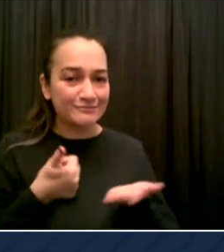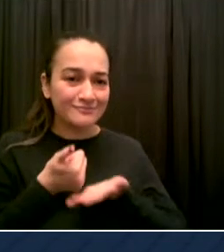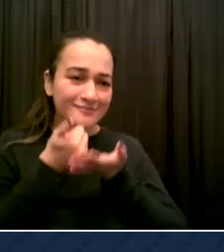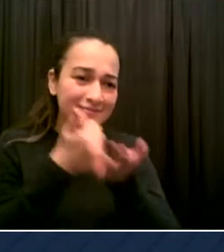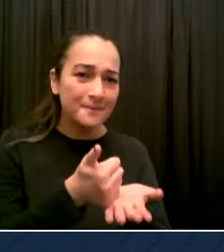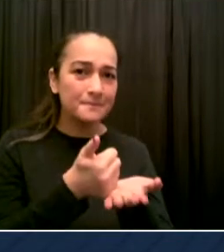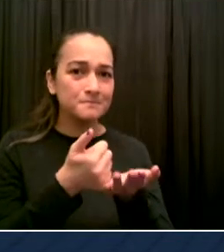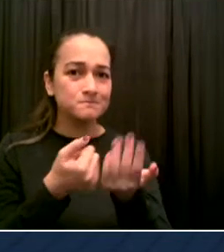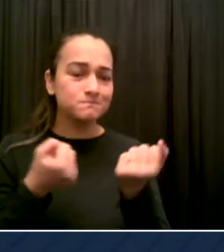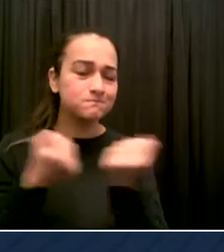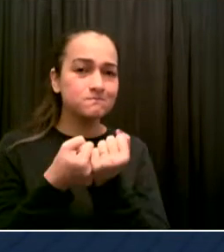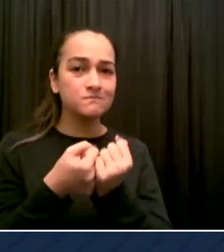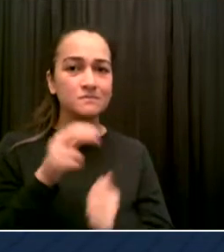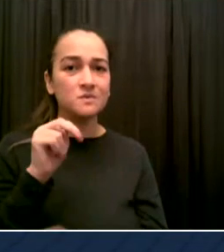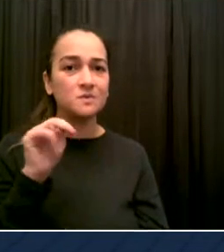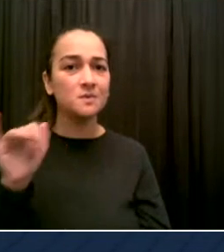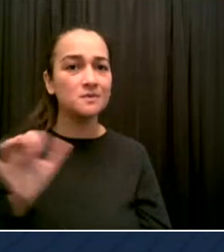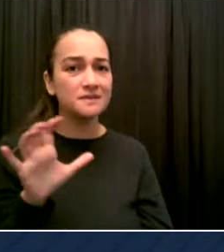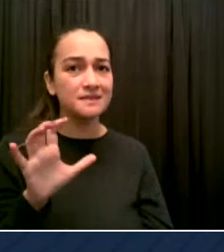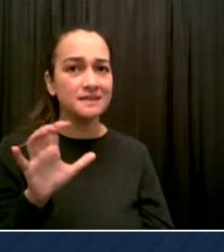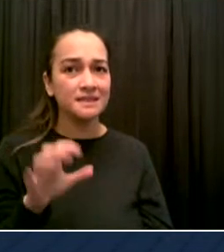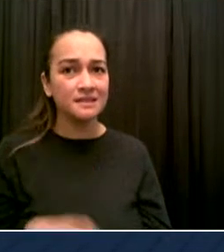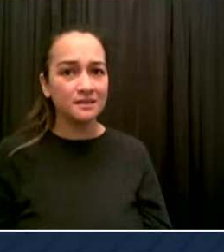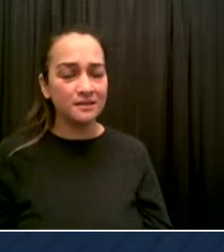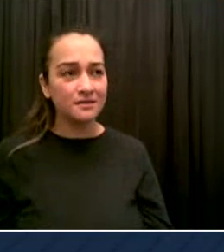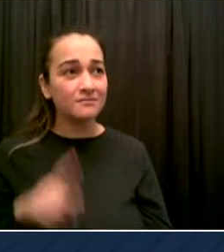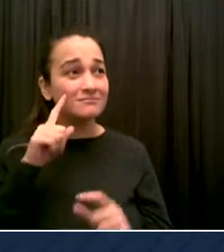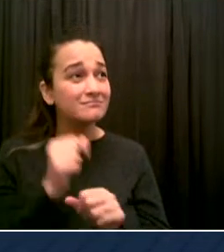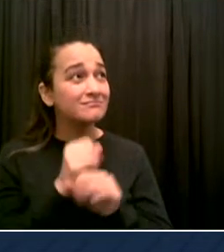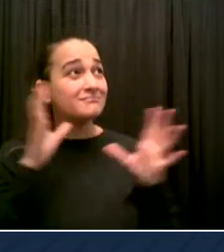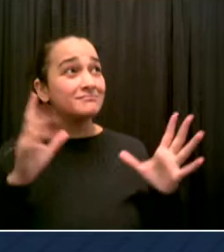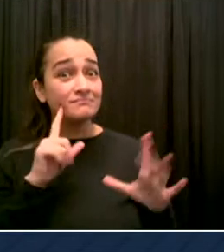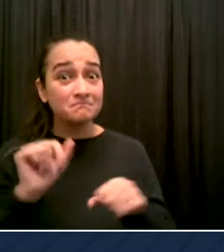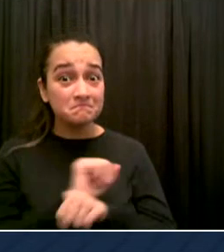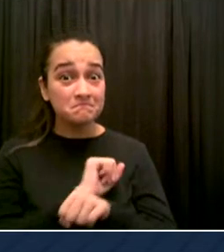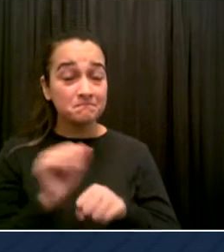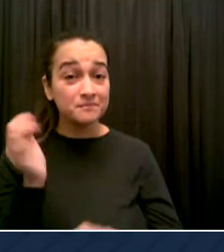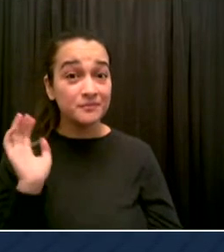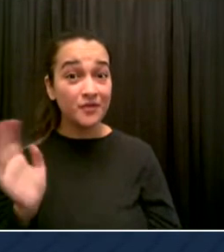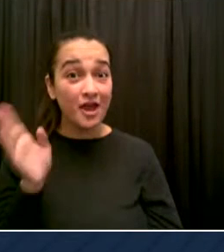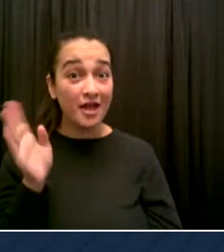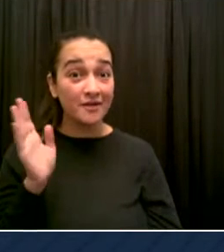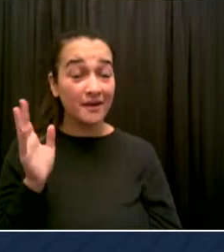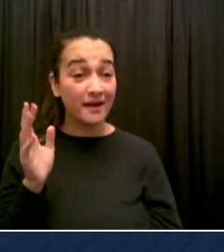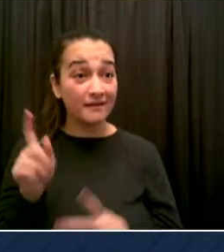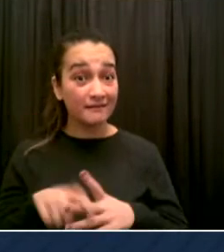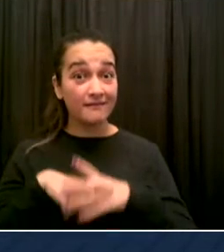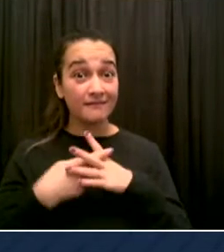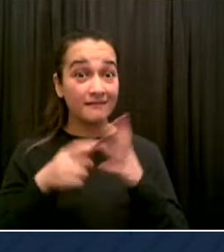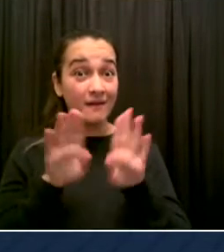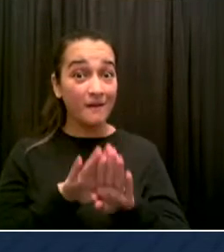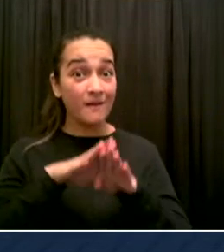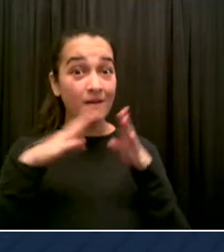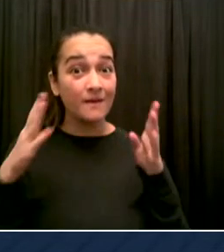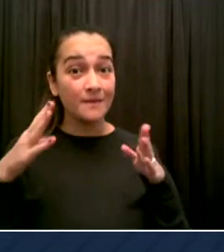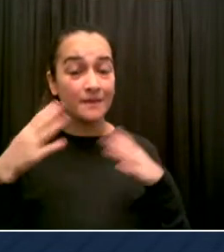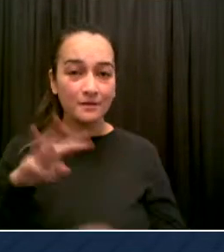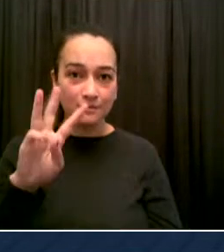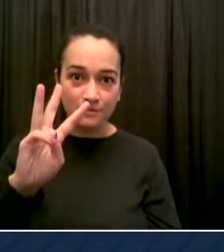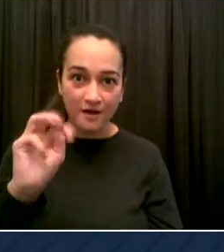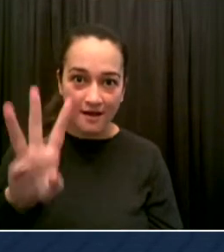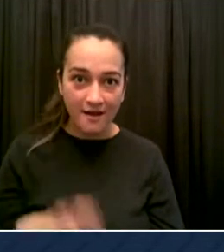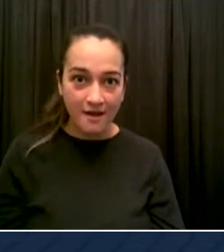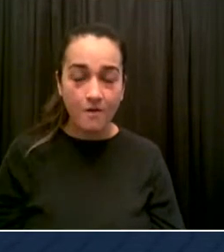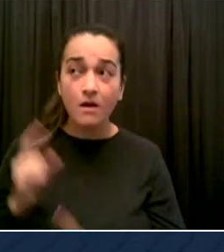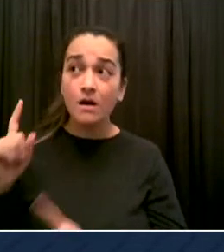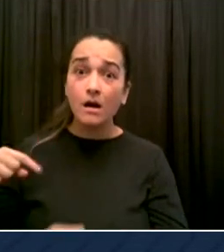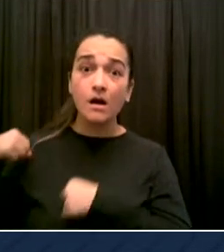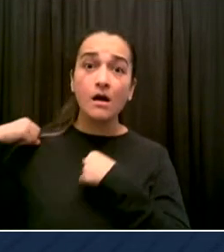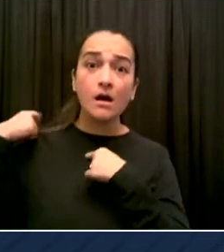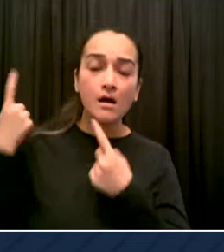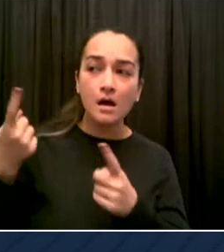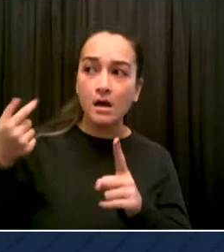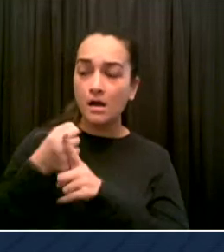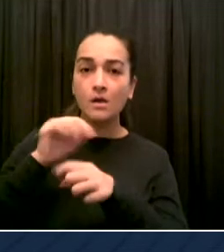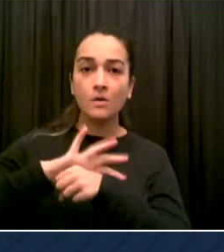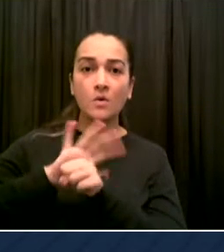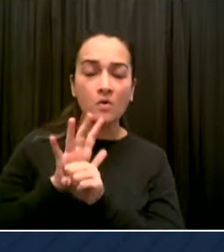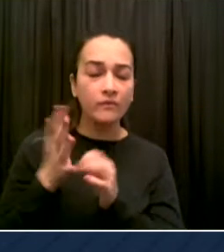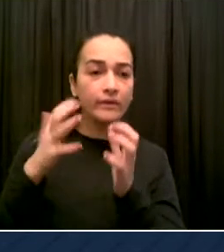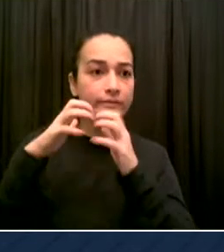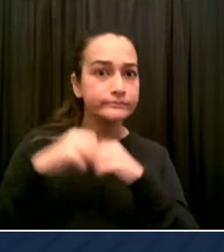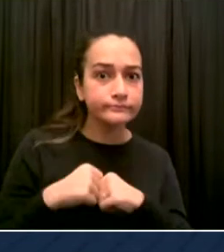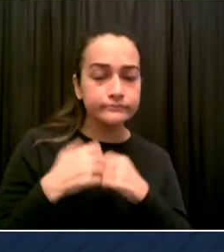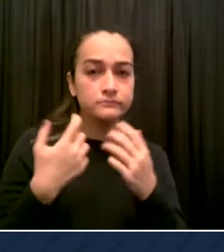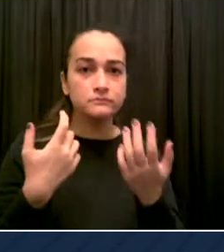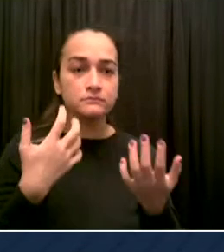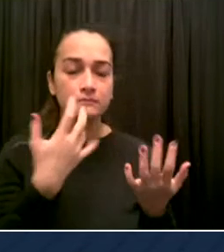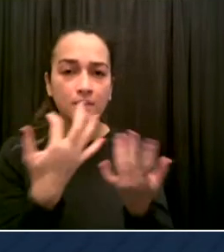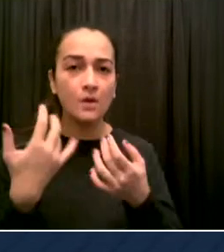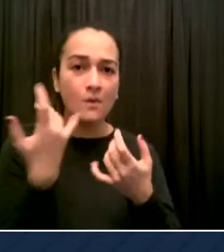I AM VERY EXCITED TO BE PART